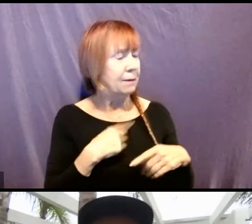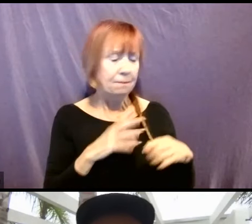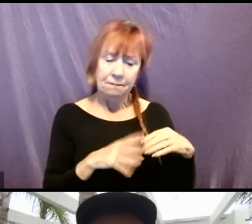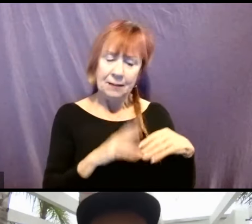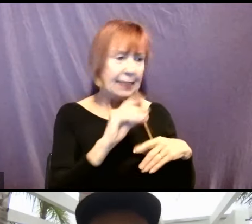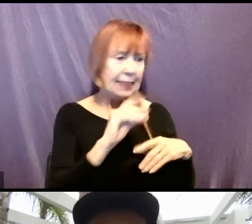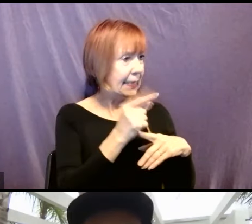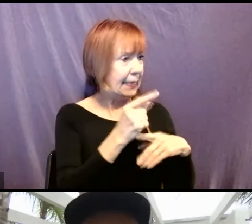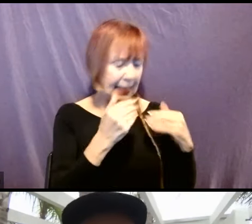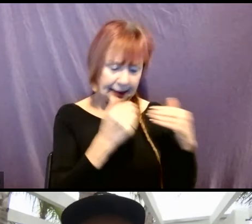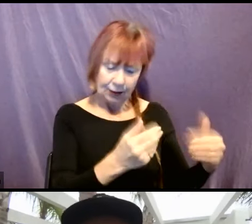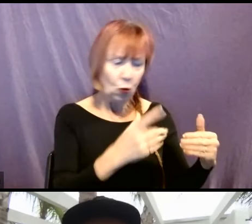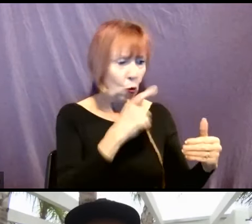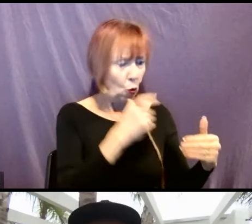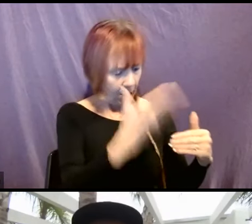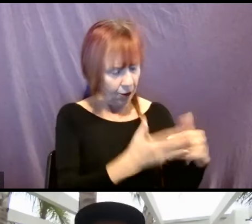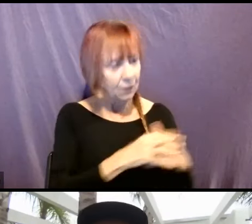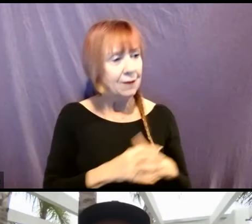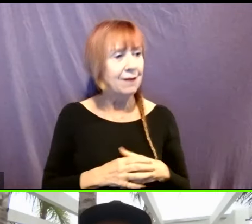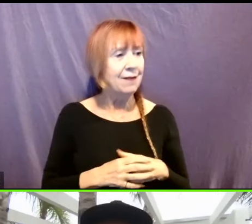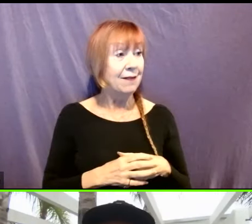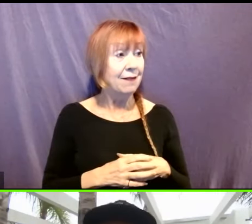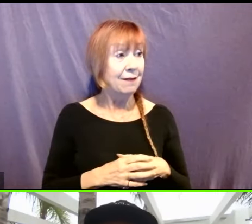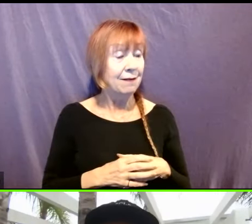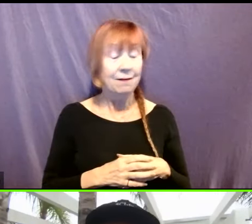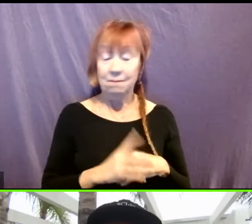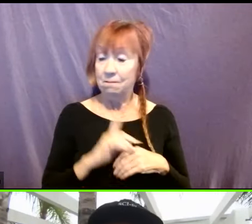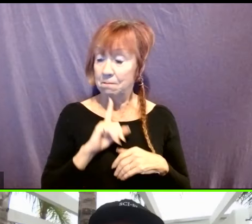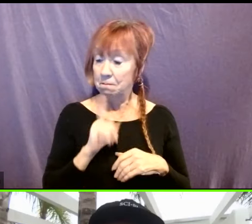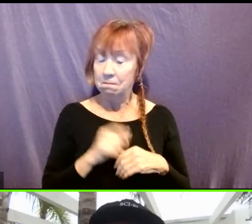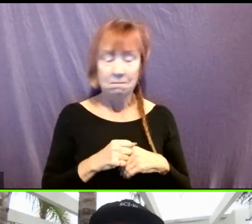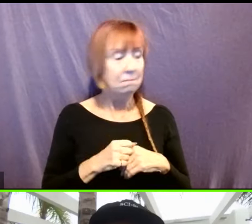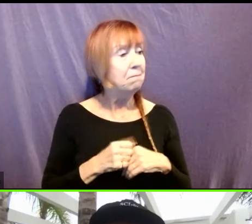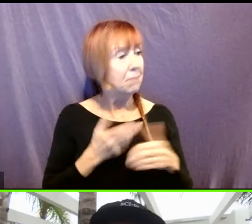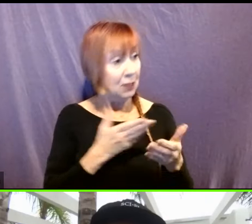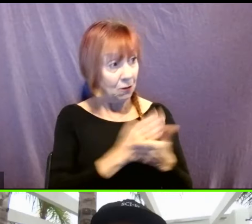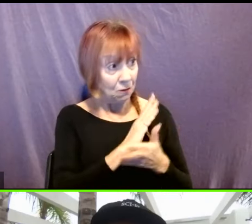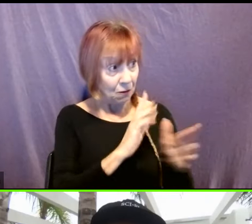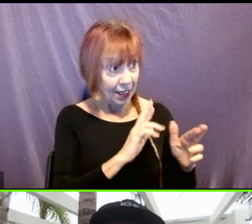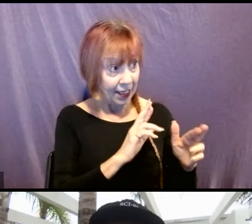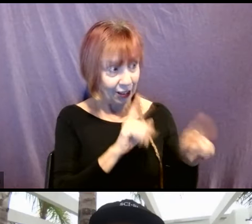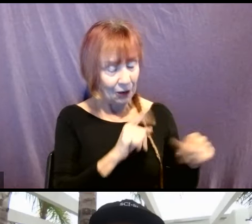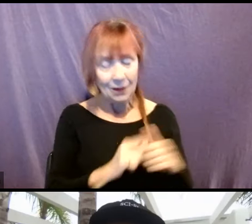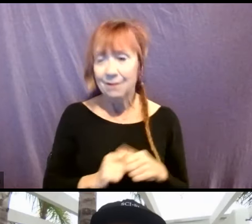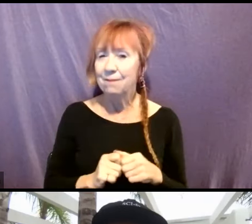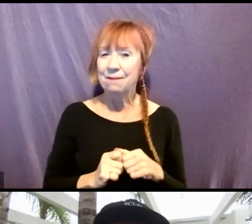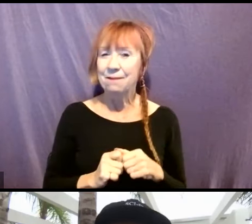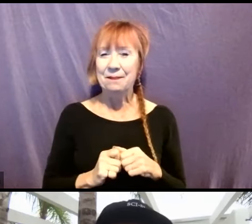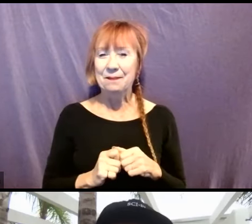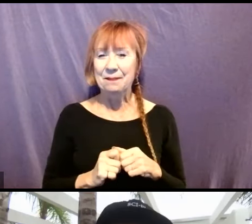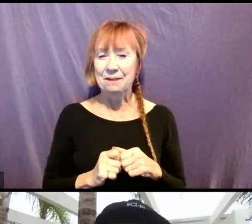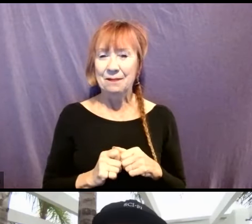and you just tell us who you are, all right? Sure. All right, on your mark, get set, go. (phone clattering) Oh!